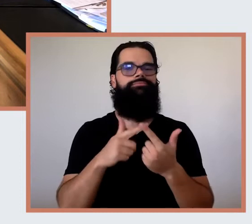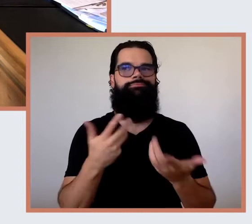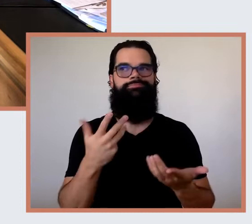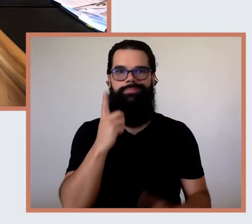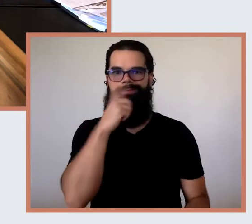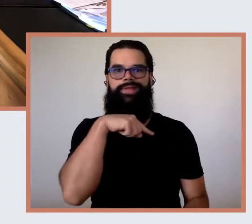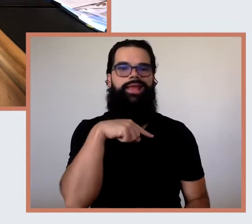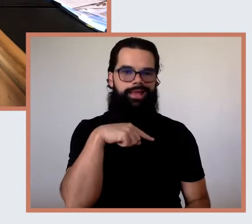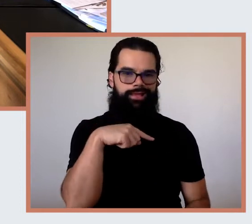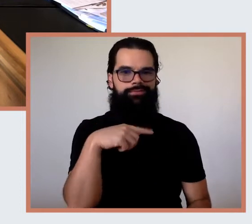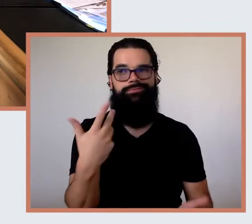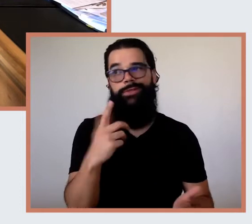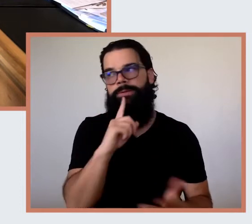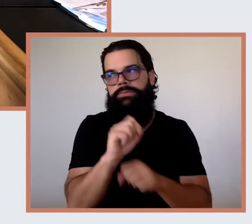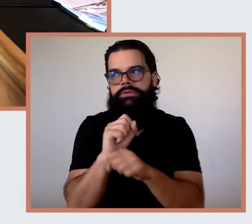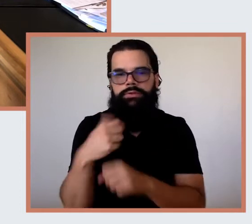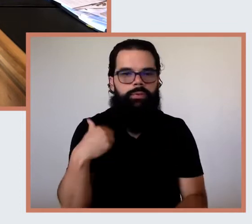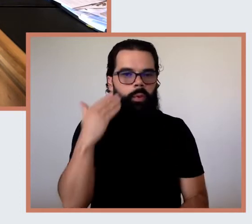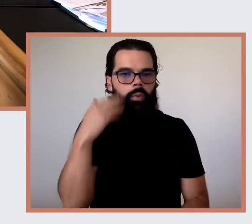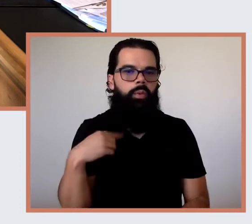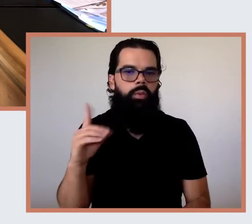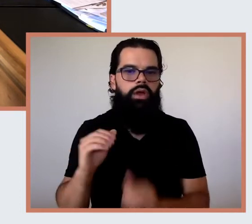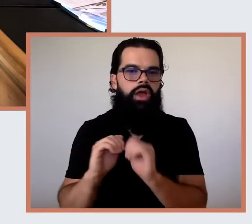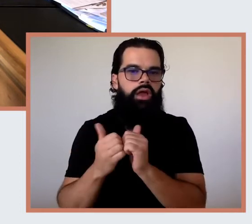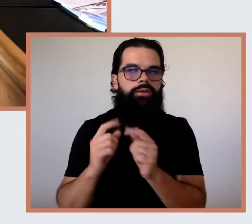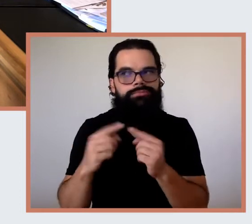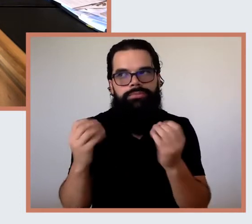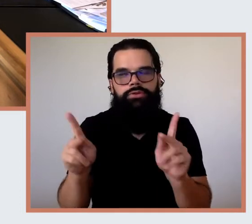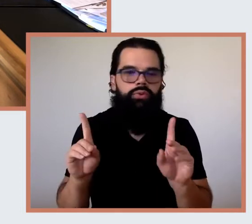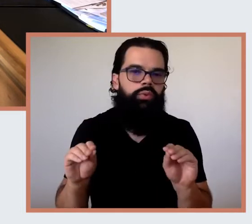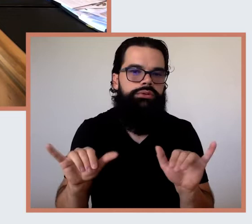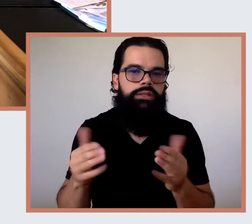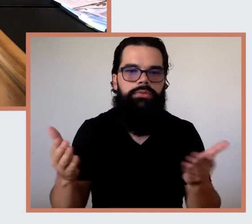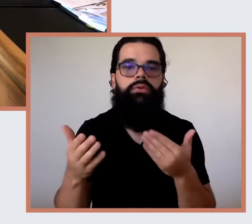I have learned how to fake-- I think I do it pretty well, who knows--